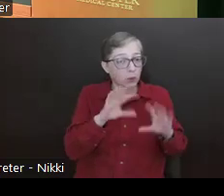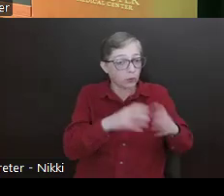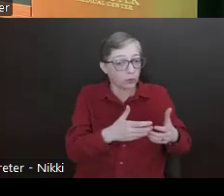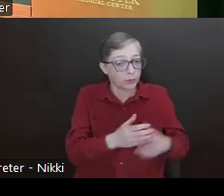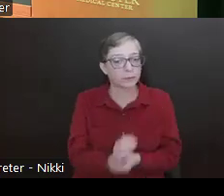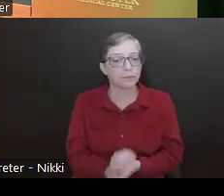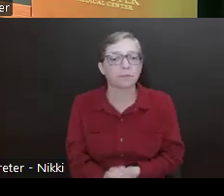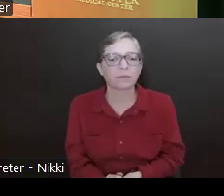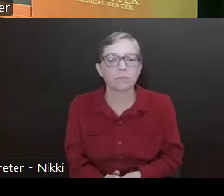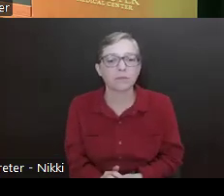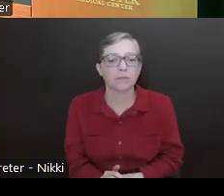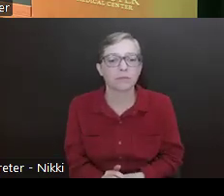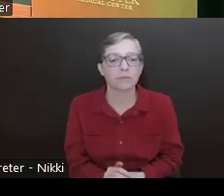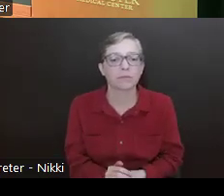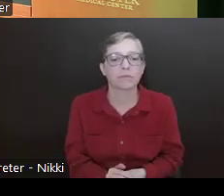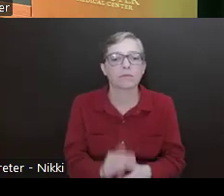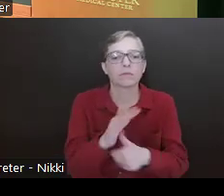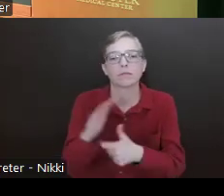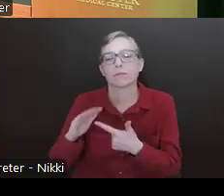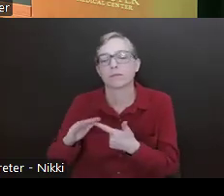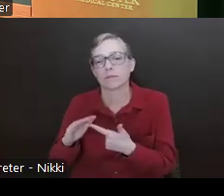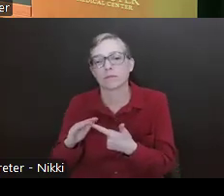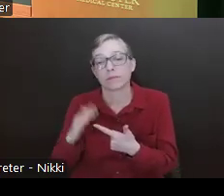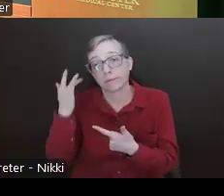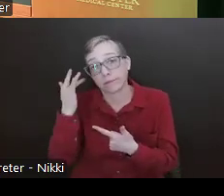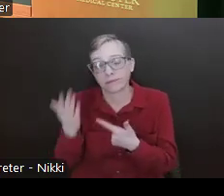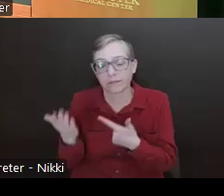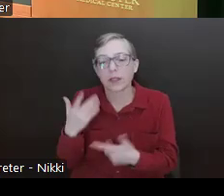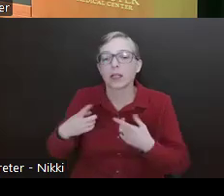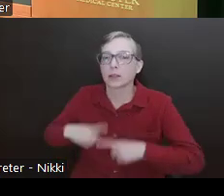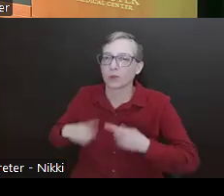so both of the both of the groups had kind of relatively low depression scores only in the mild